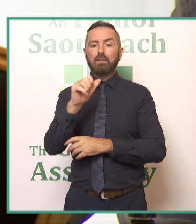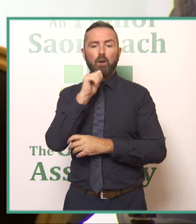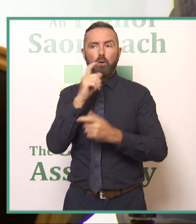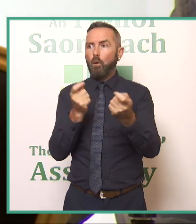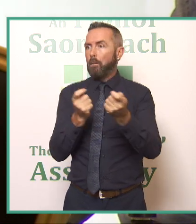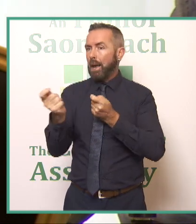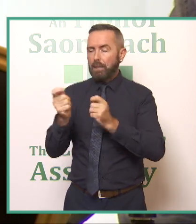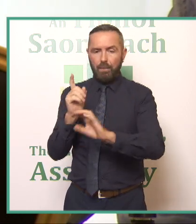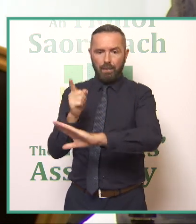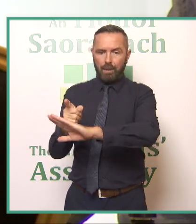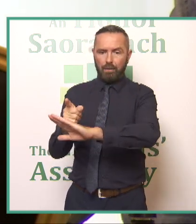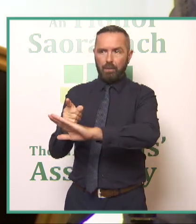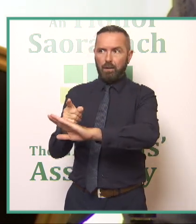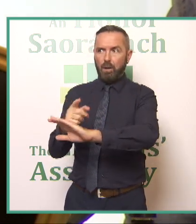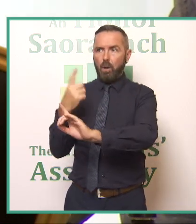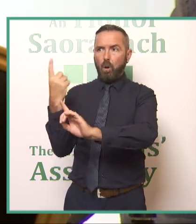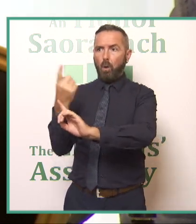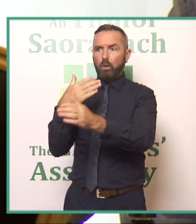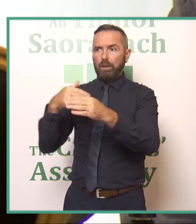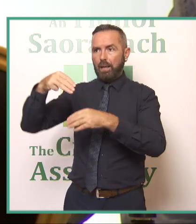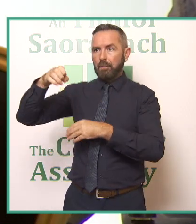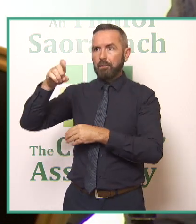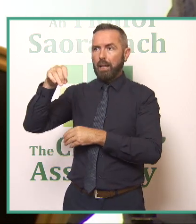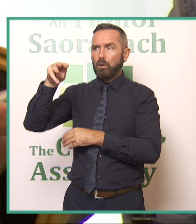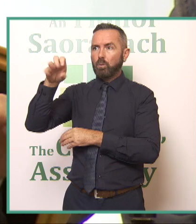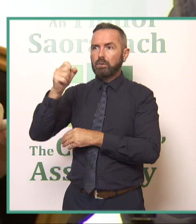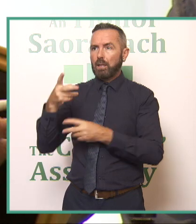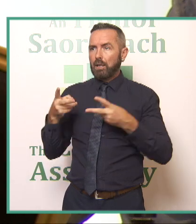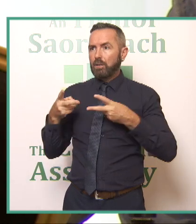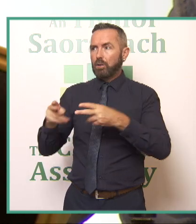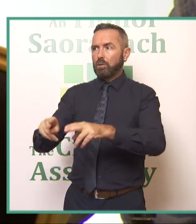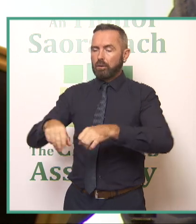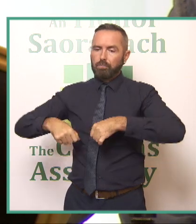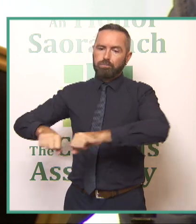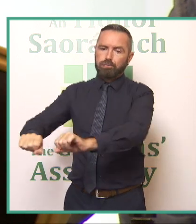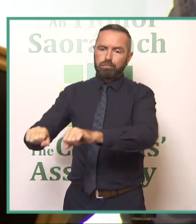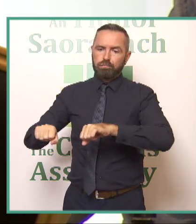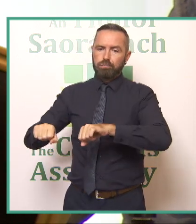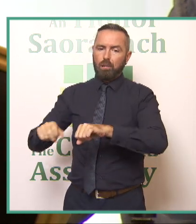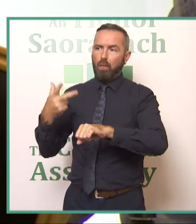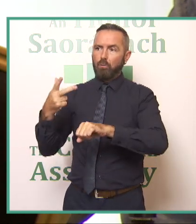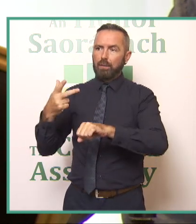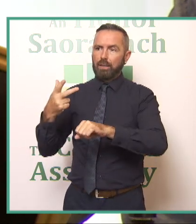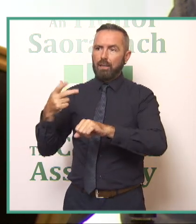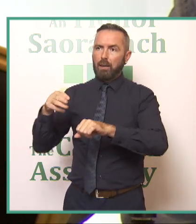Woodland apart from The Meadows which is of course there's three Meadows and they're caught and hay